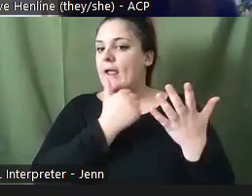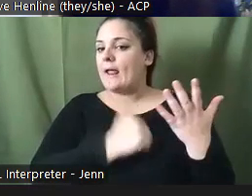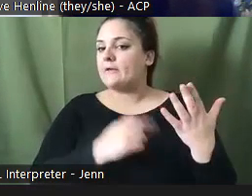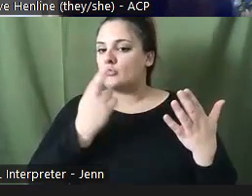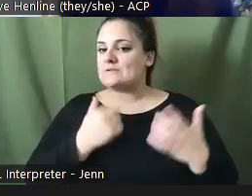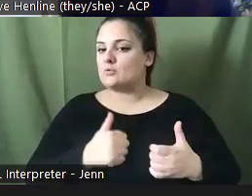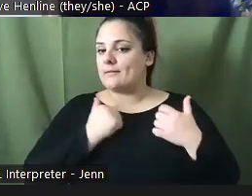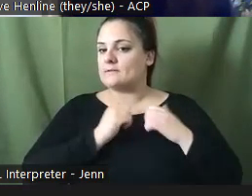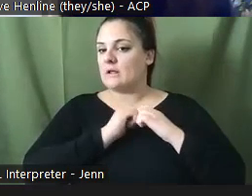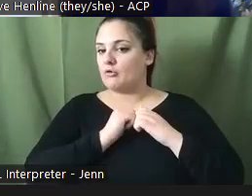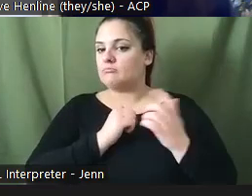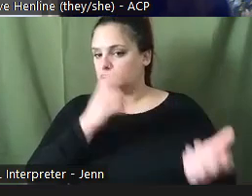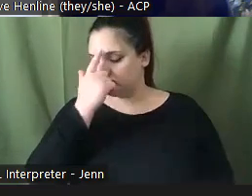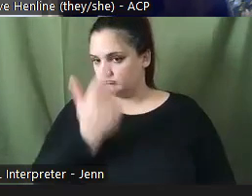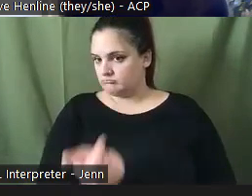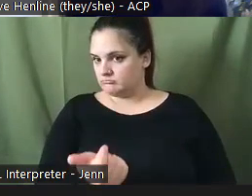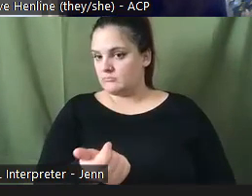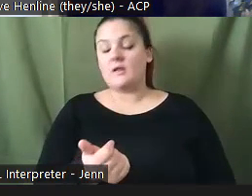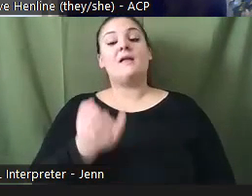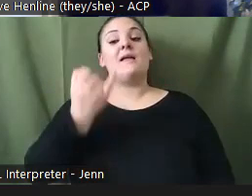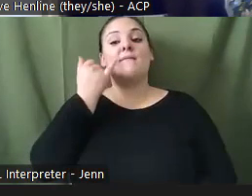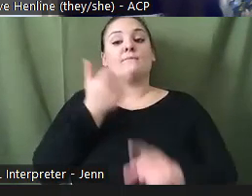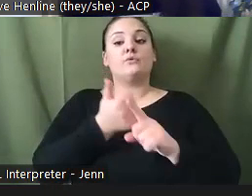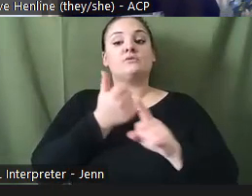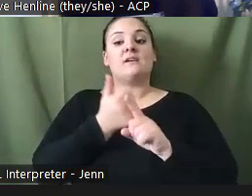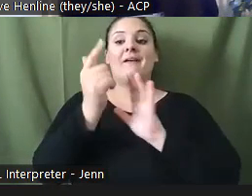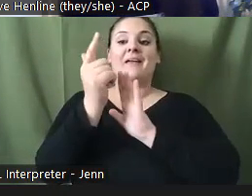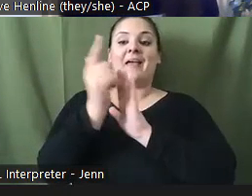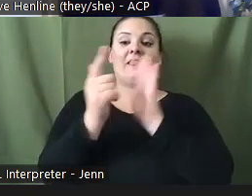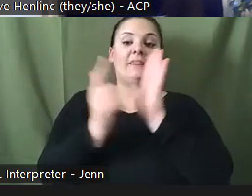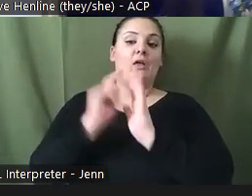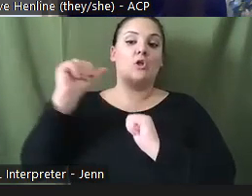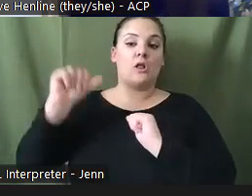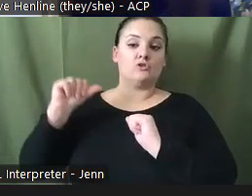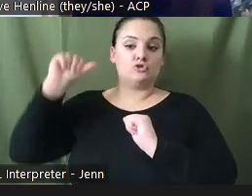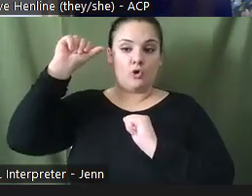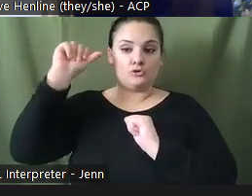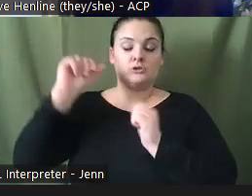If you are a legal adult, we need to have your consent to be in the program. And if you are